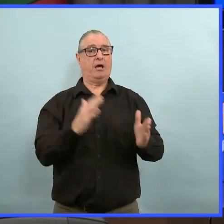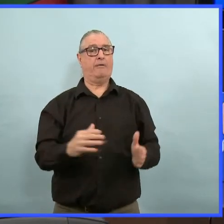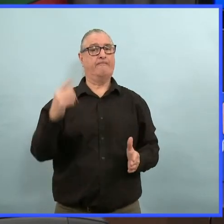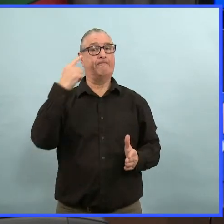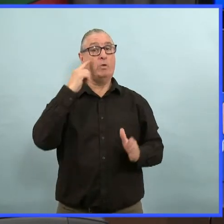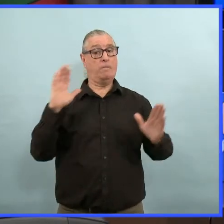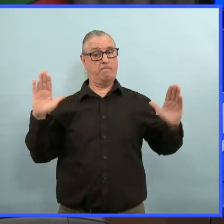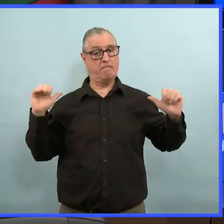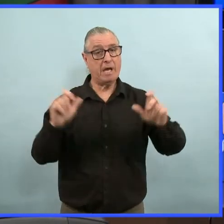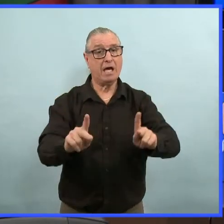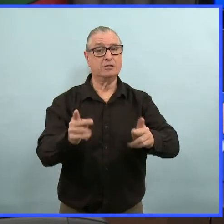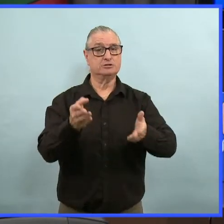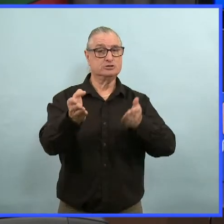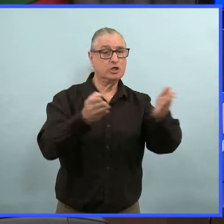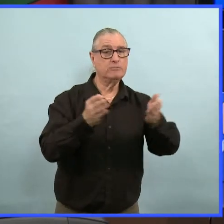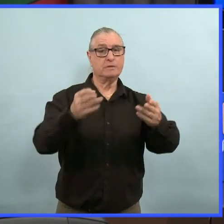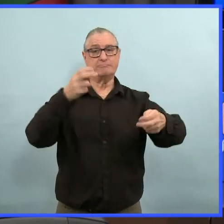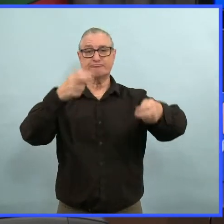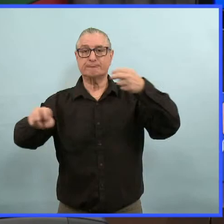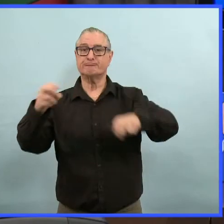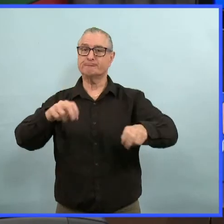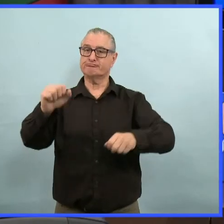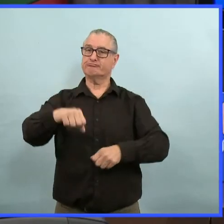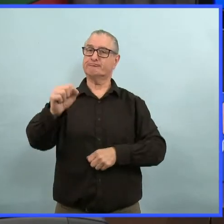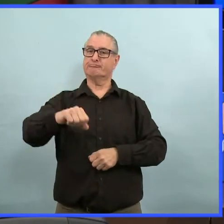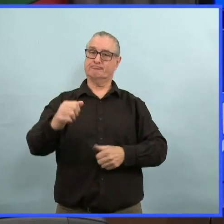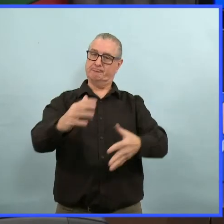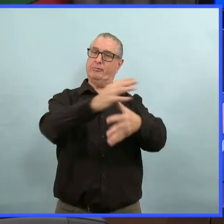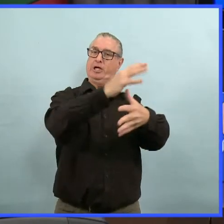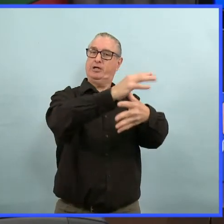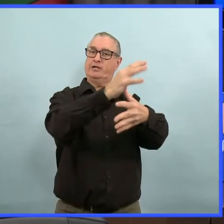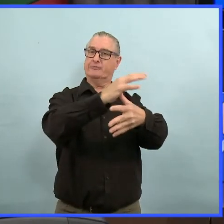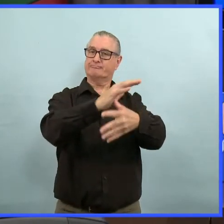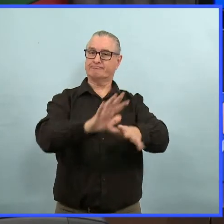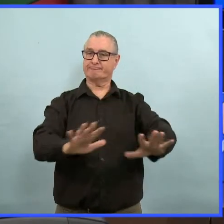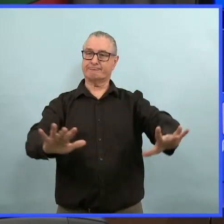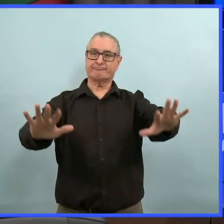and that those have priorities in terms of for example the surgeries that would be performed